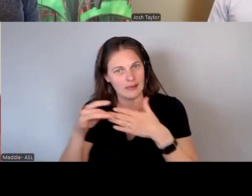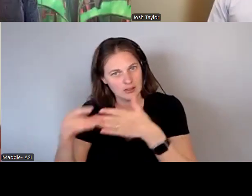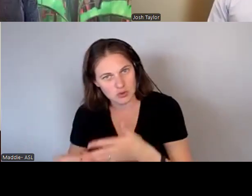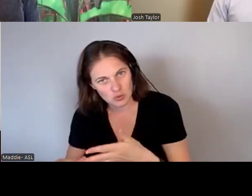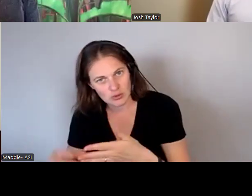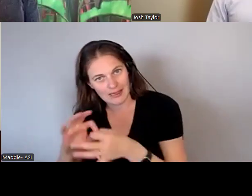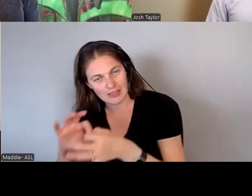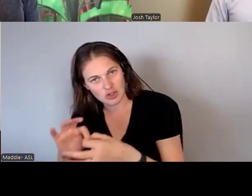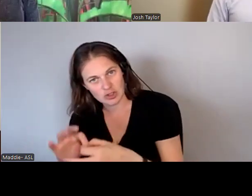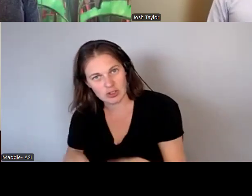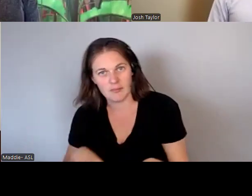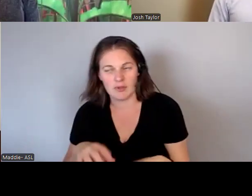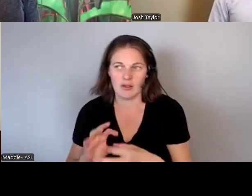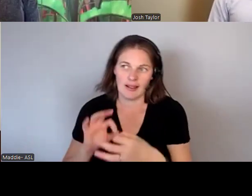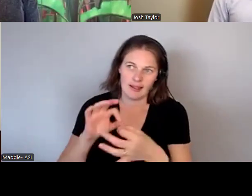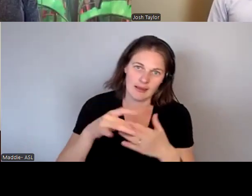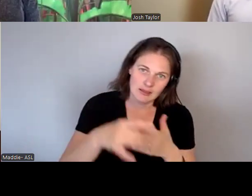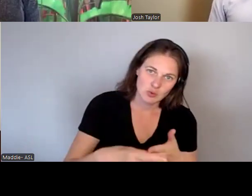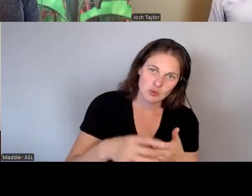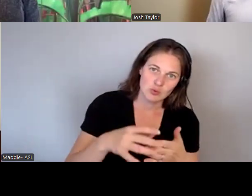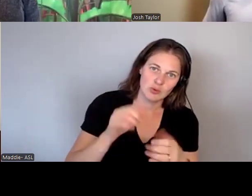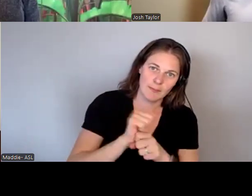that can lead to an employment opportunity.